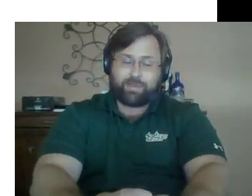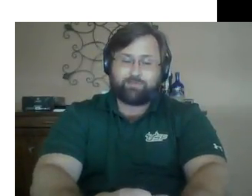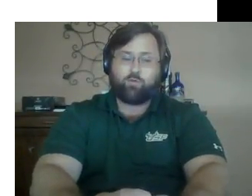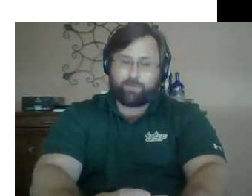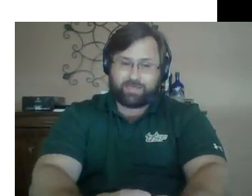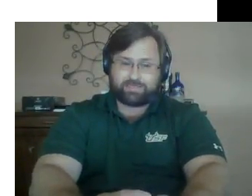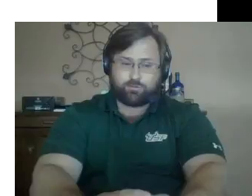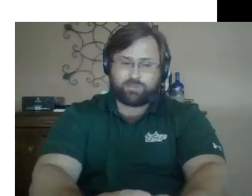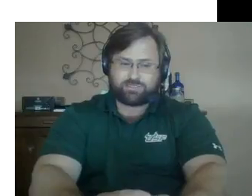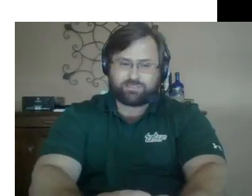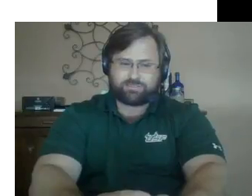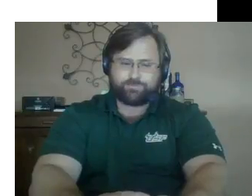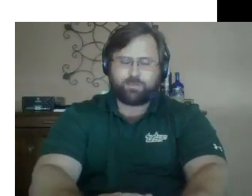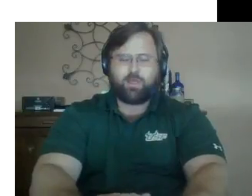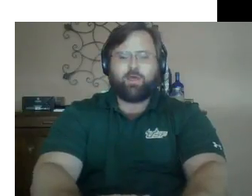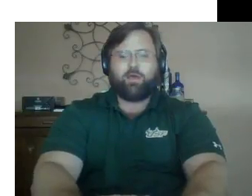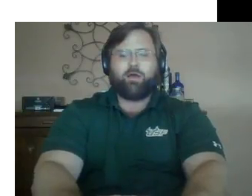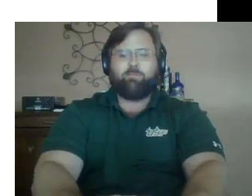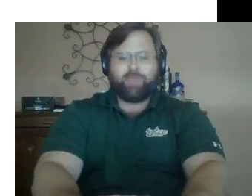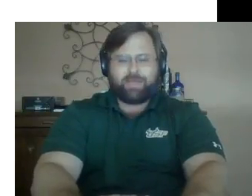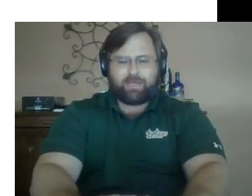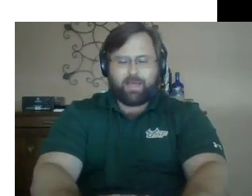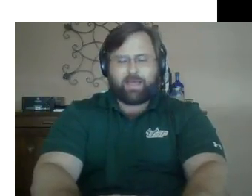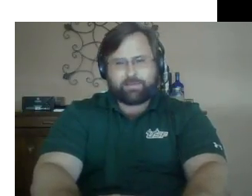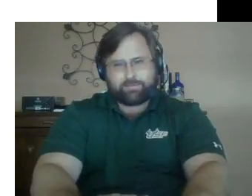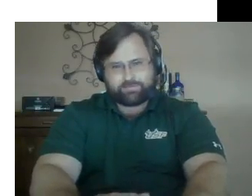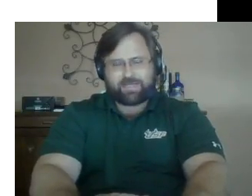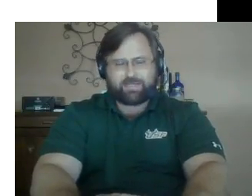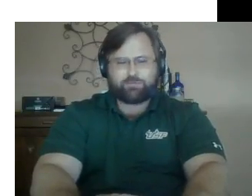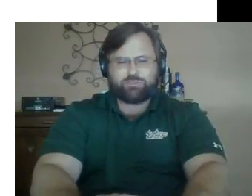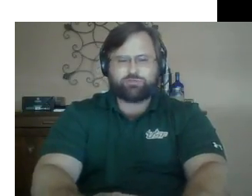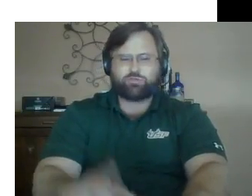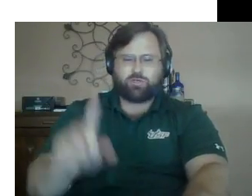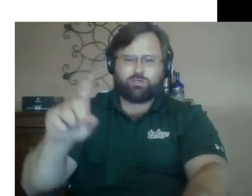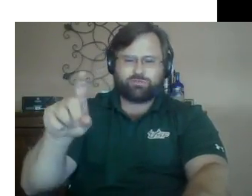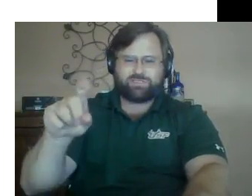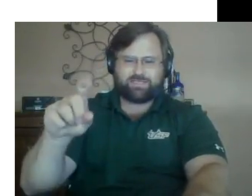make in forming yes no questions many as a second language users want to use this